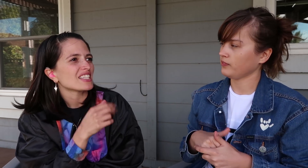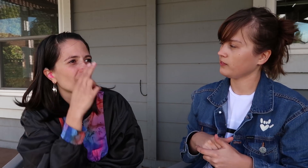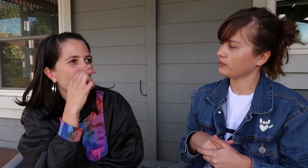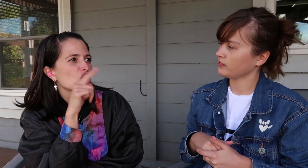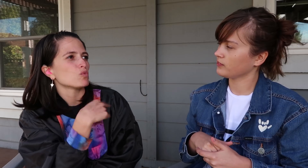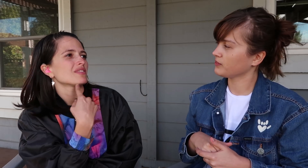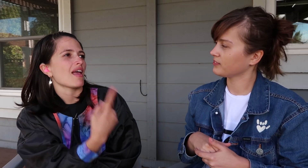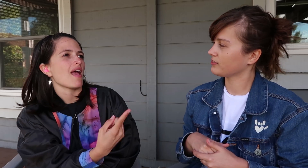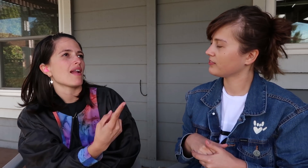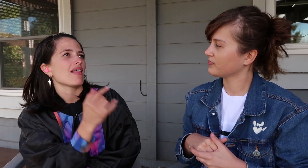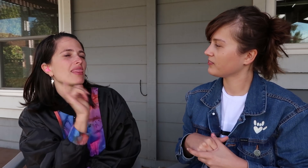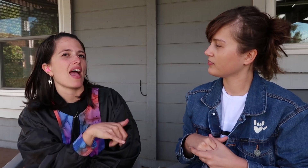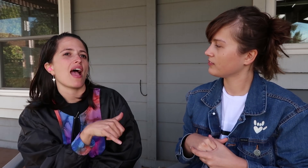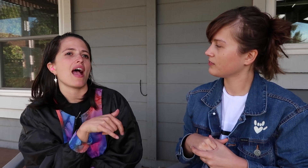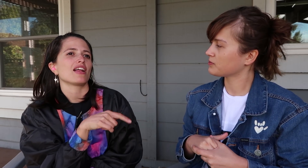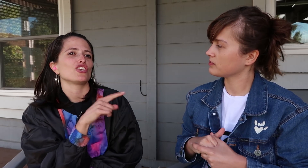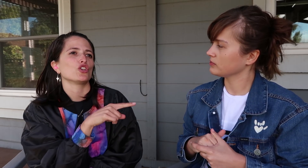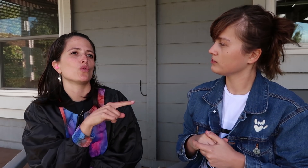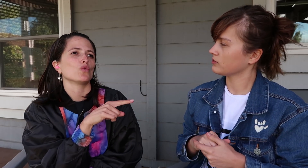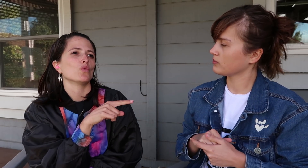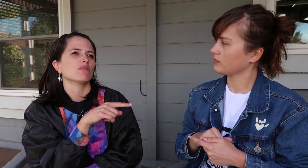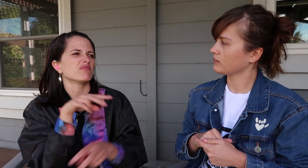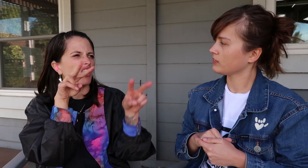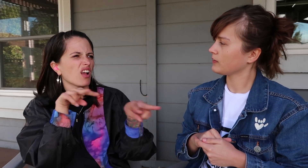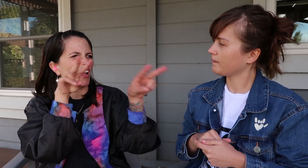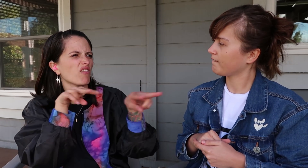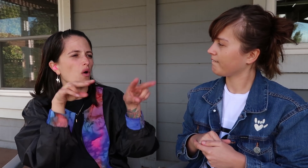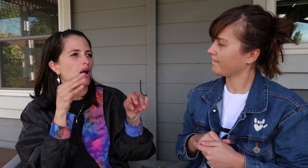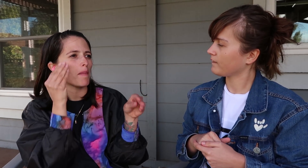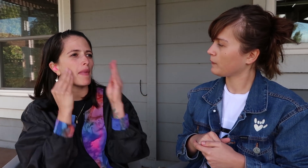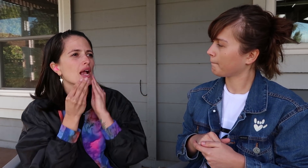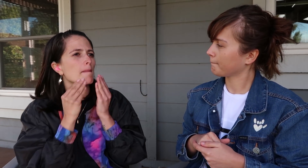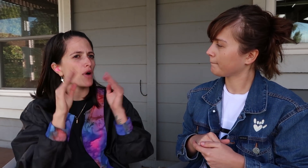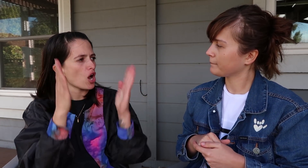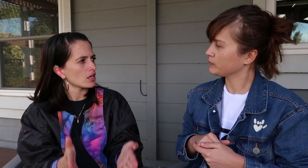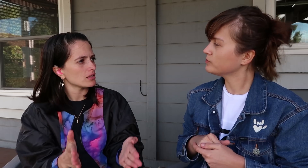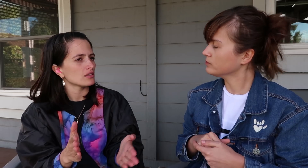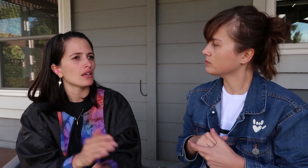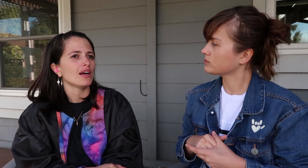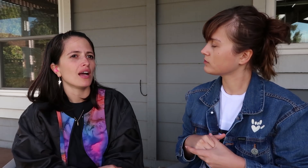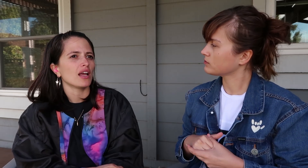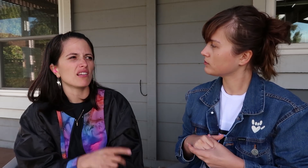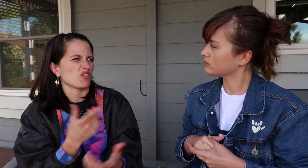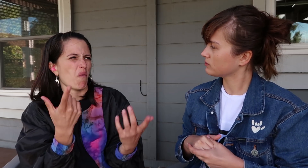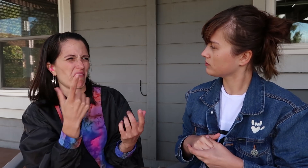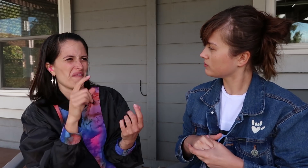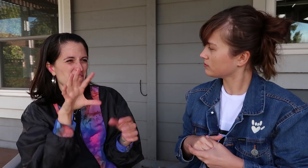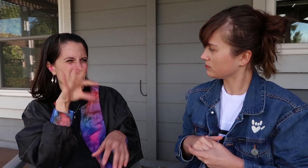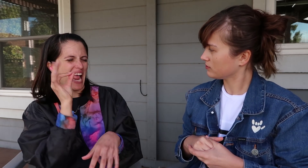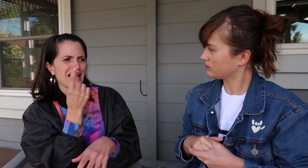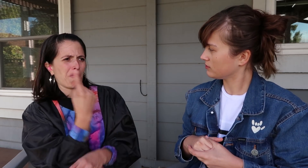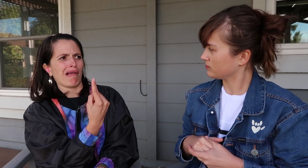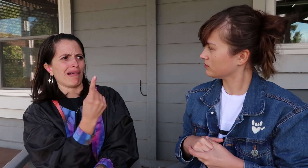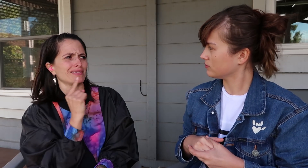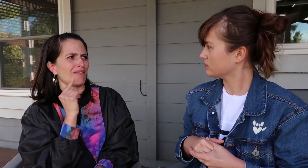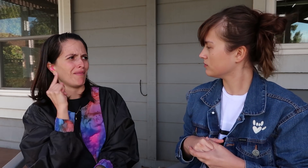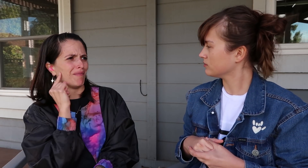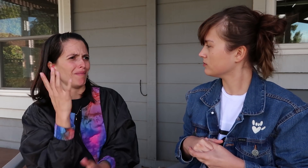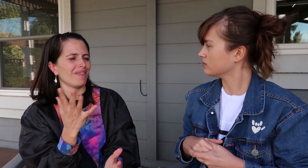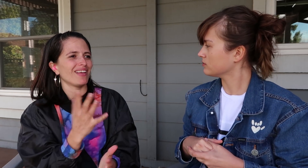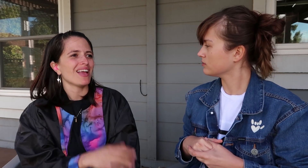It's funny you mentioned that you couldn't really find any Deaf makeup artist.